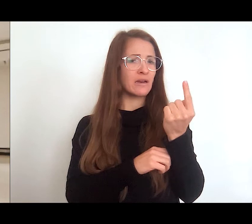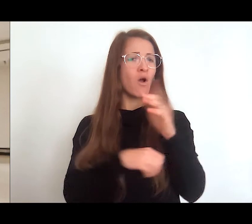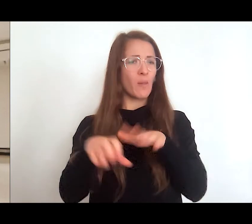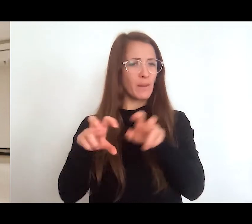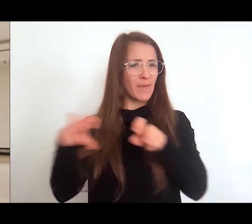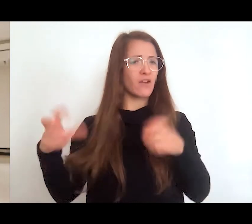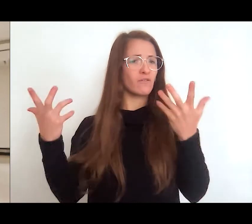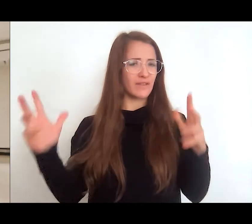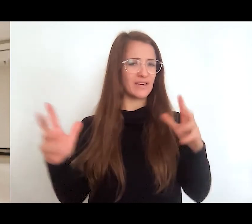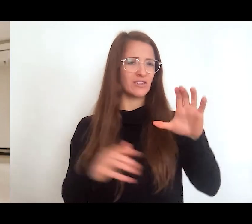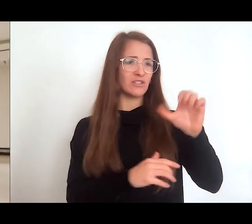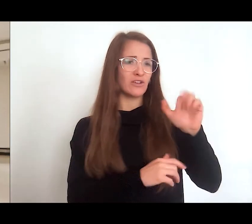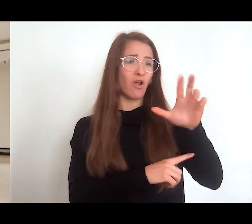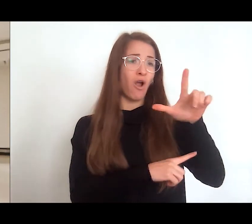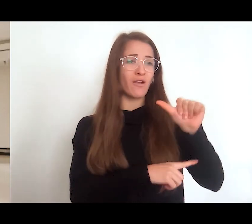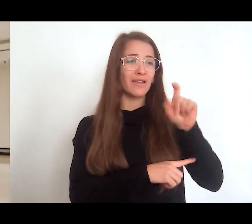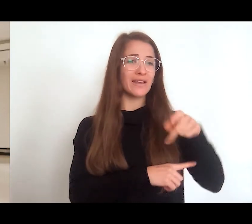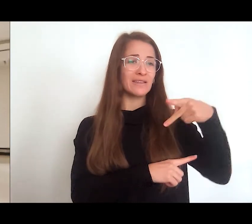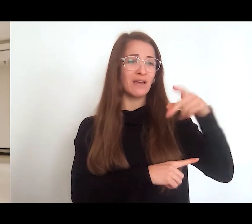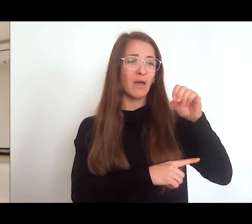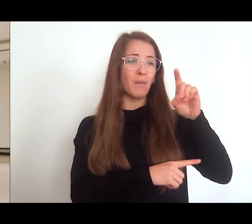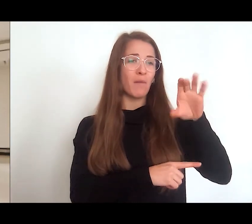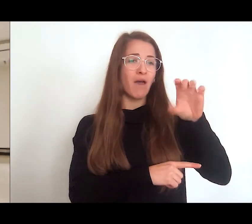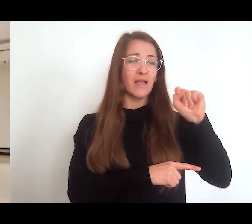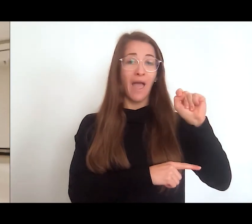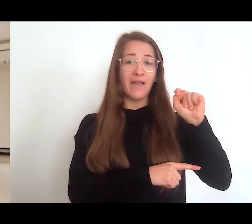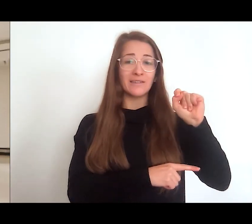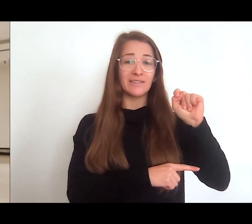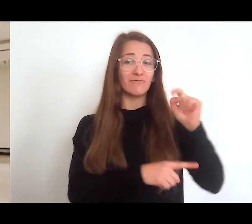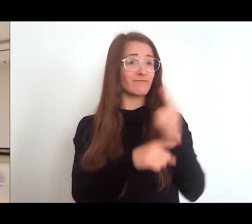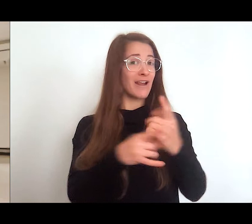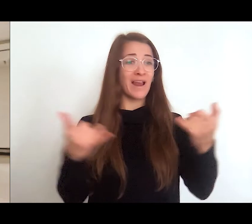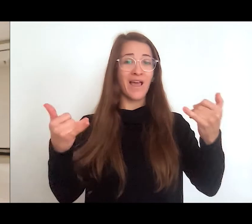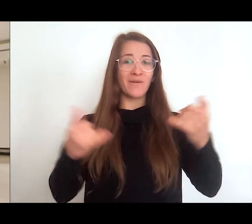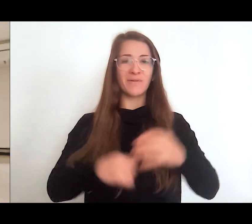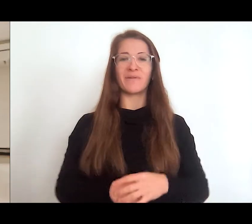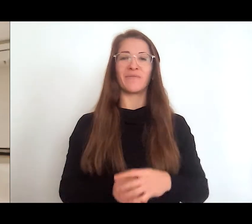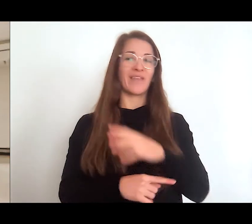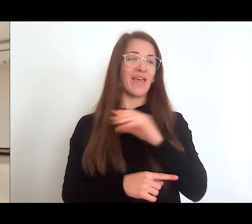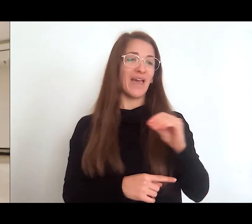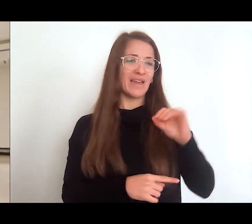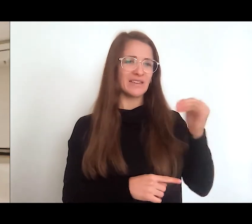ALMOST EVERYBODY ON THE PANEL,